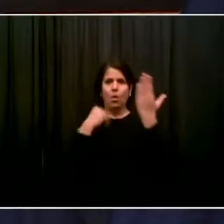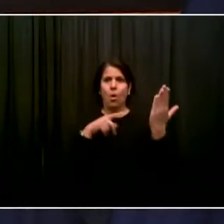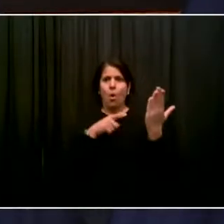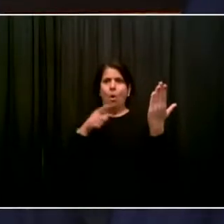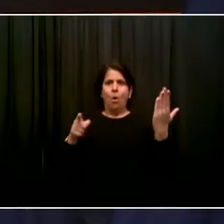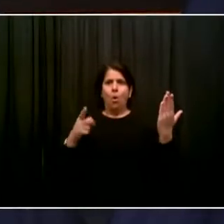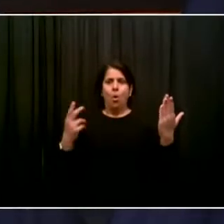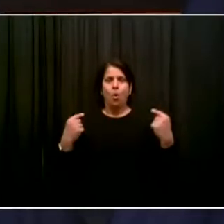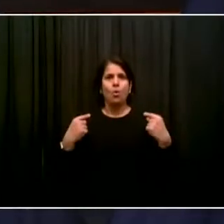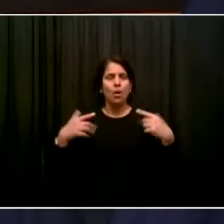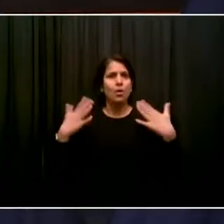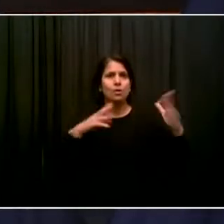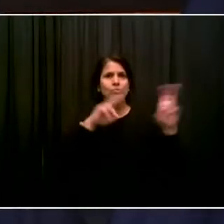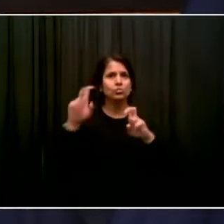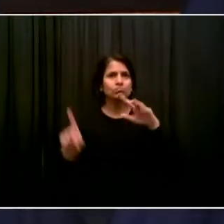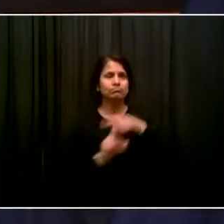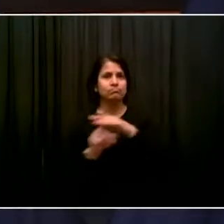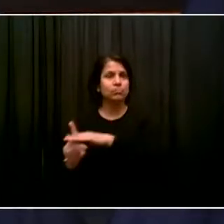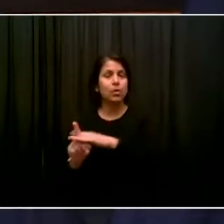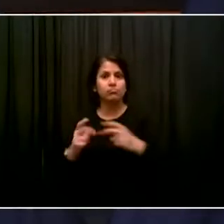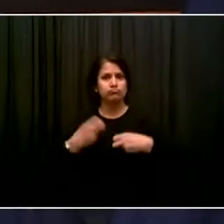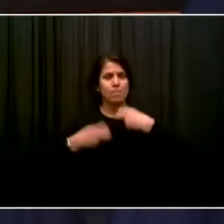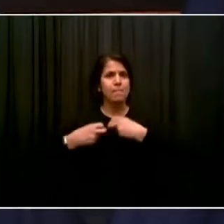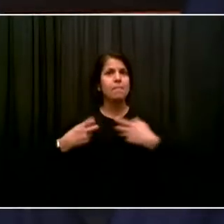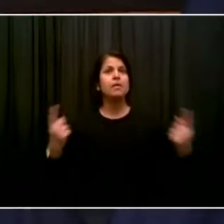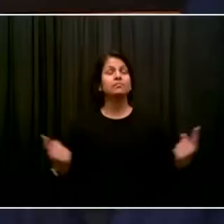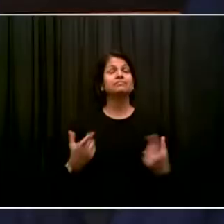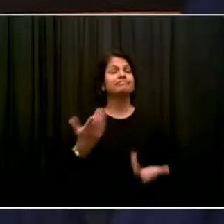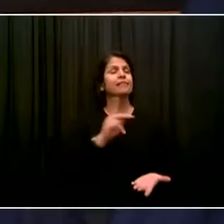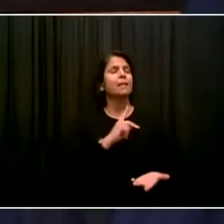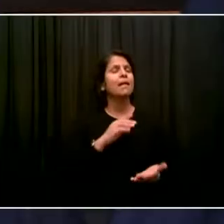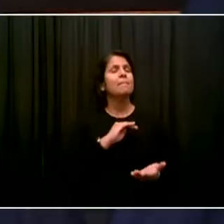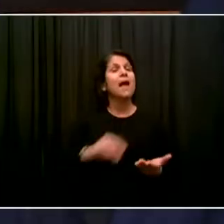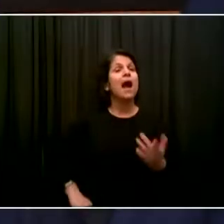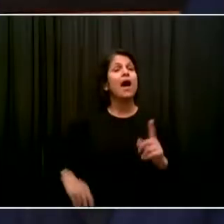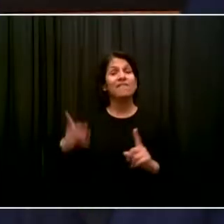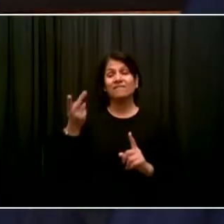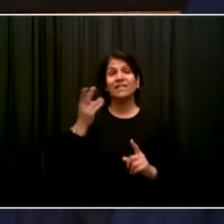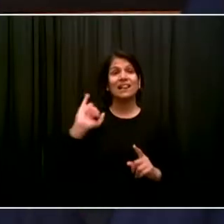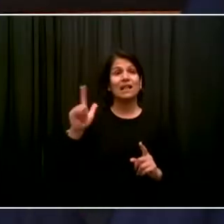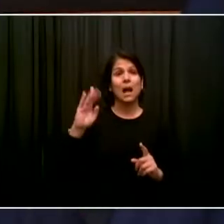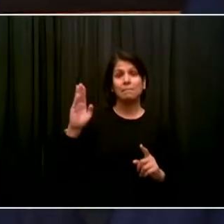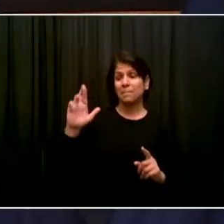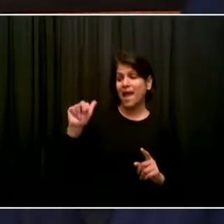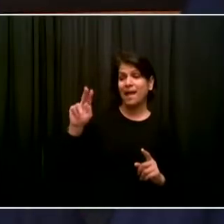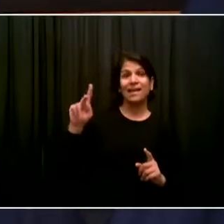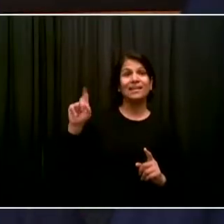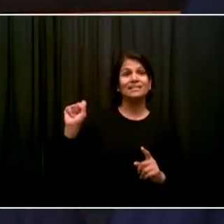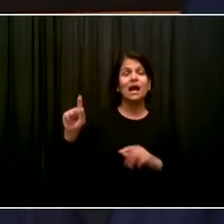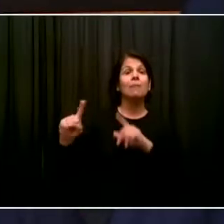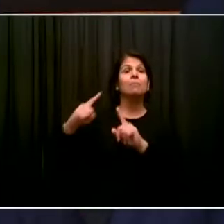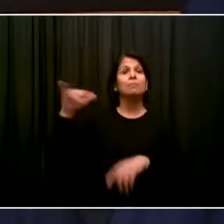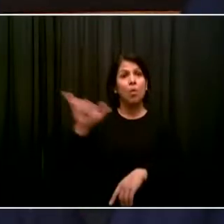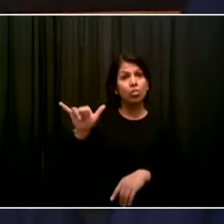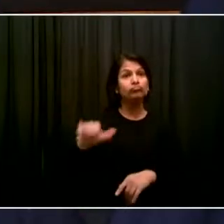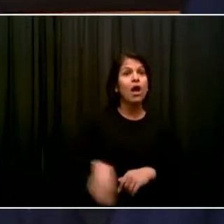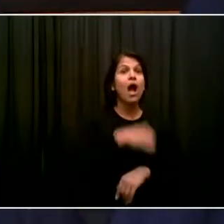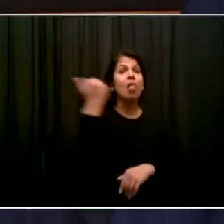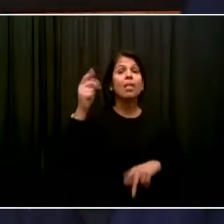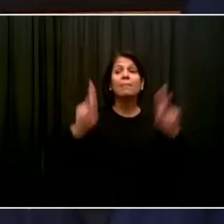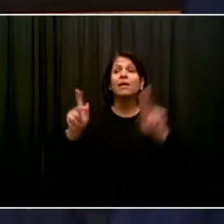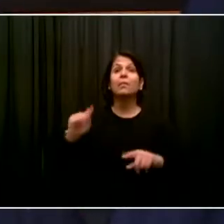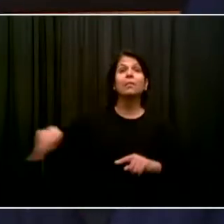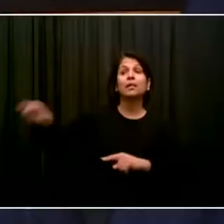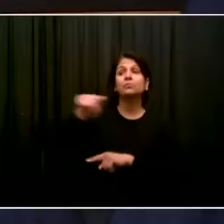HANDLING THE POLITICAL TRIPWIRE.